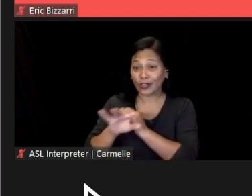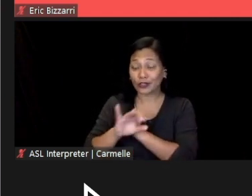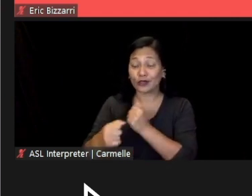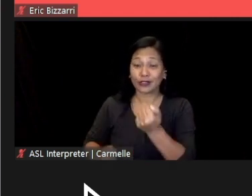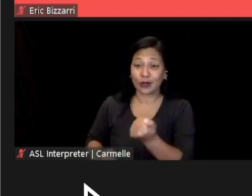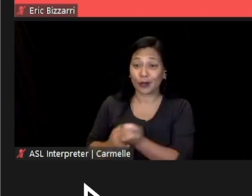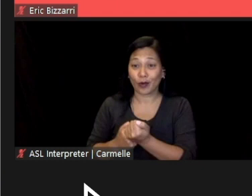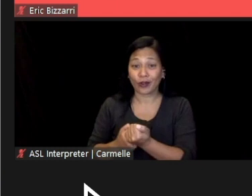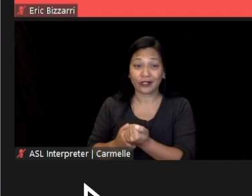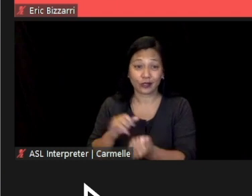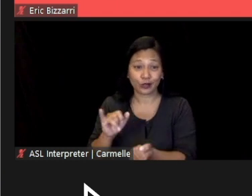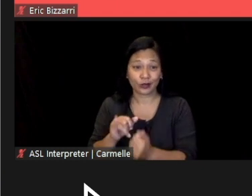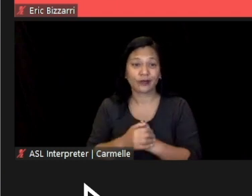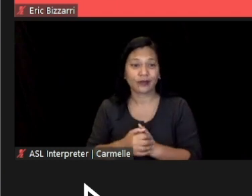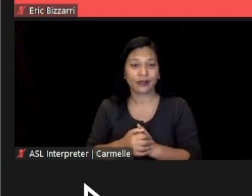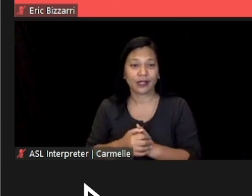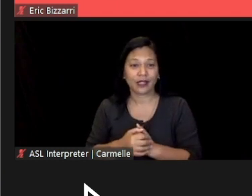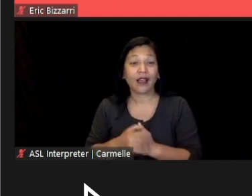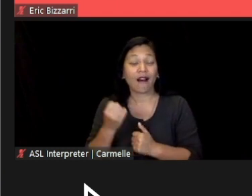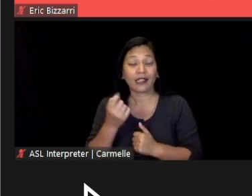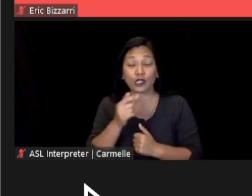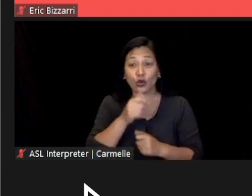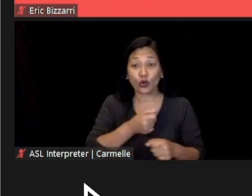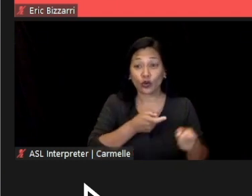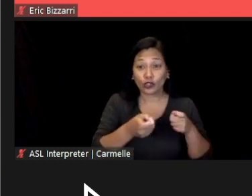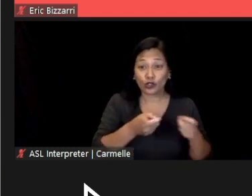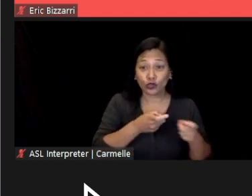The project, the underlying rights have to be controlled by Canadians, produced in Canada.